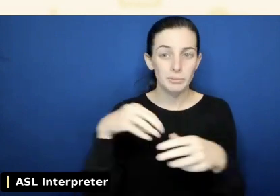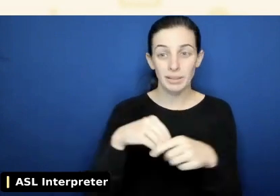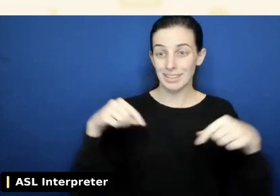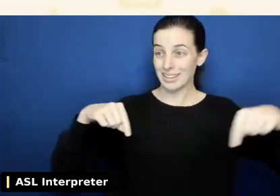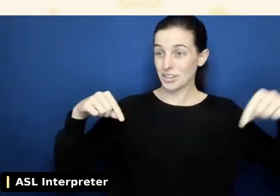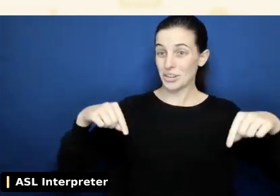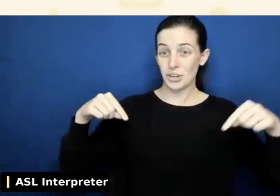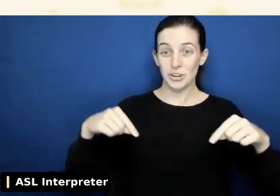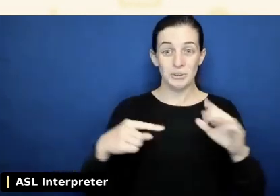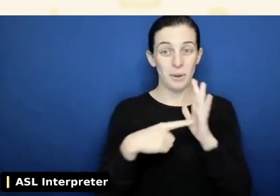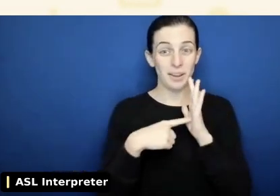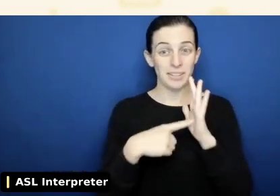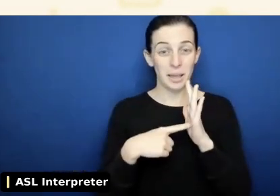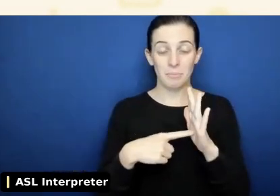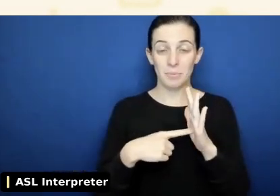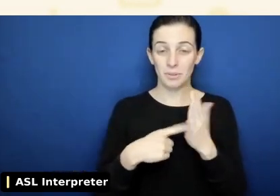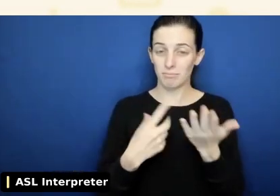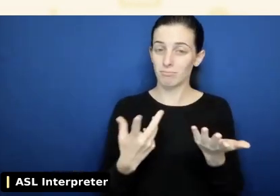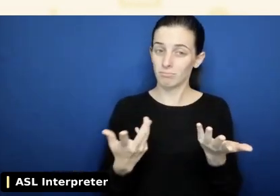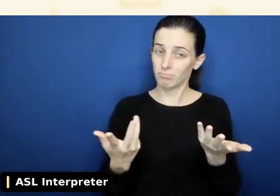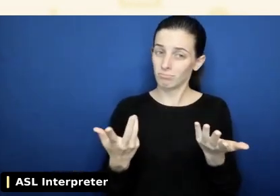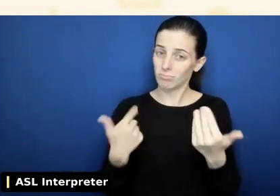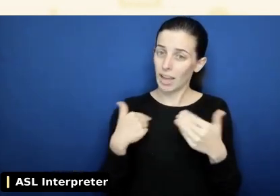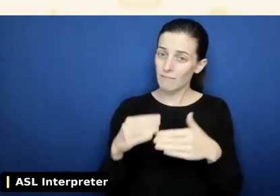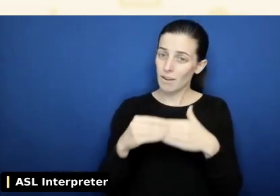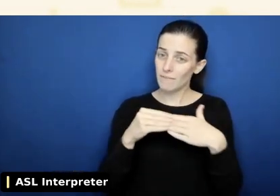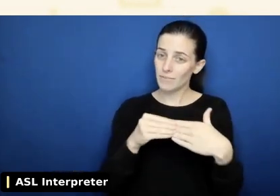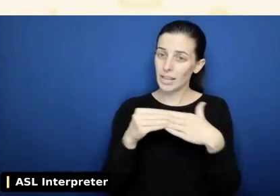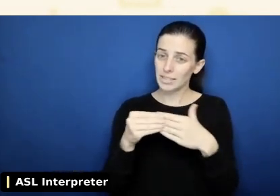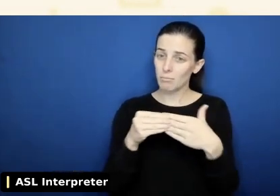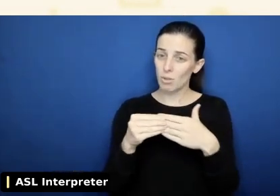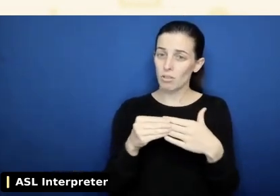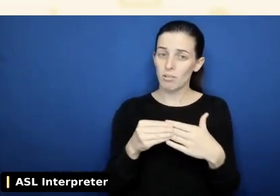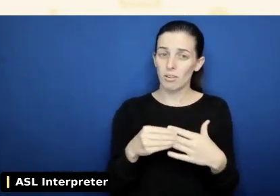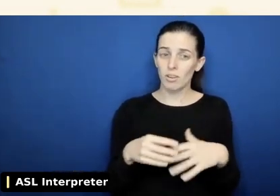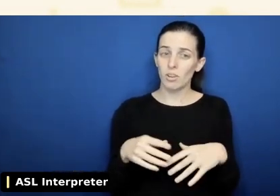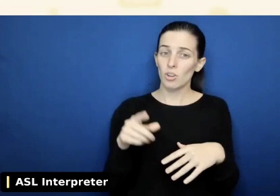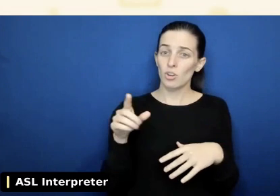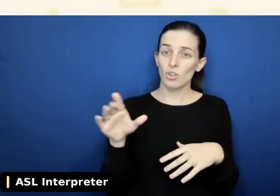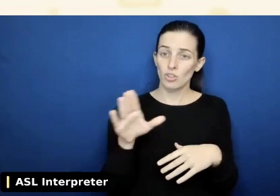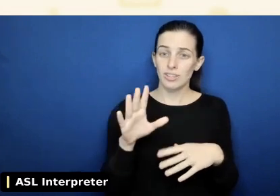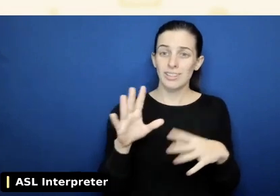for instance, where the sessions are getting recorded,